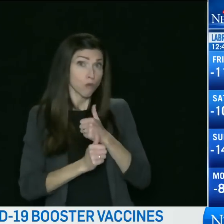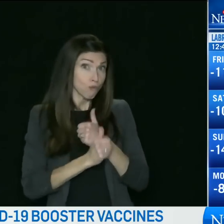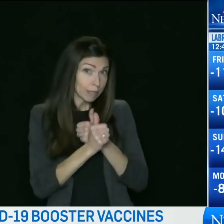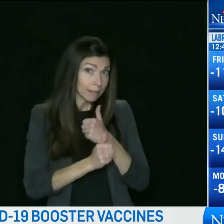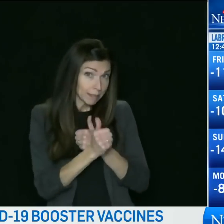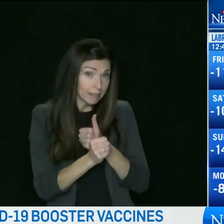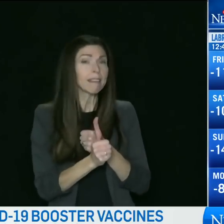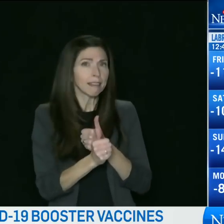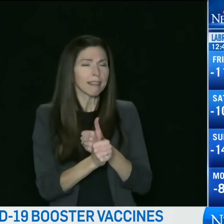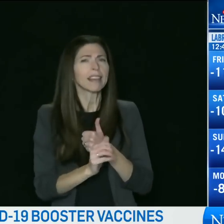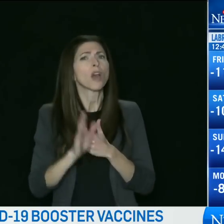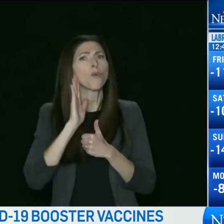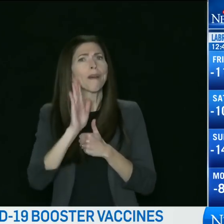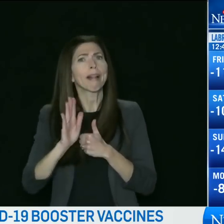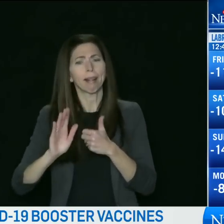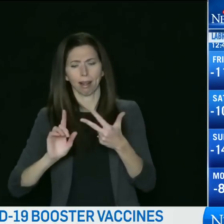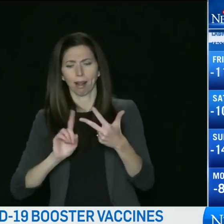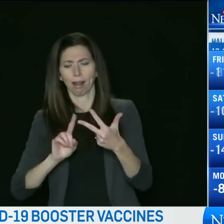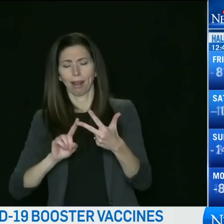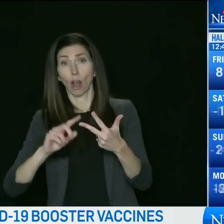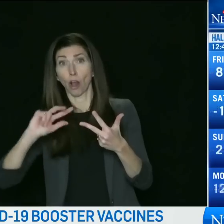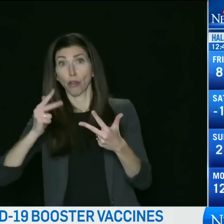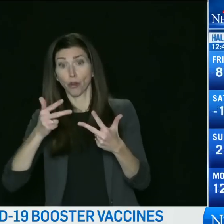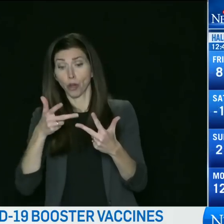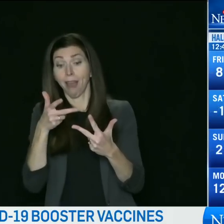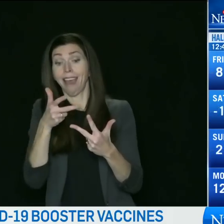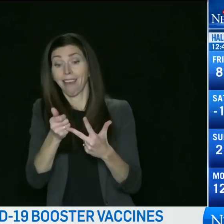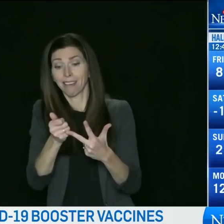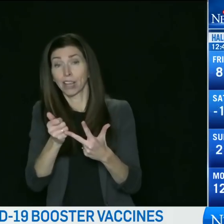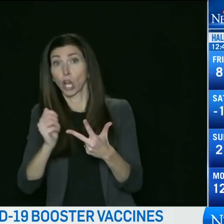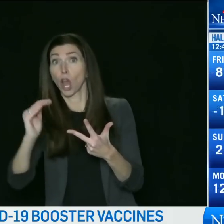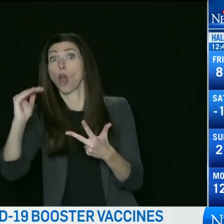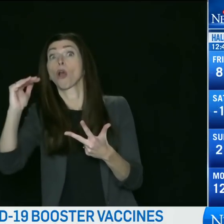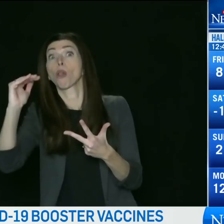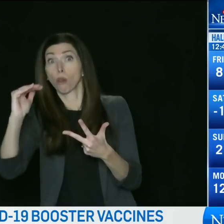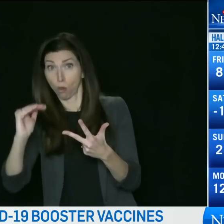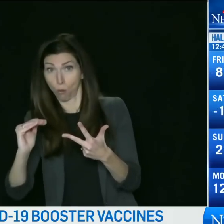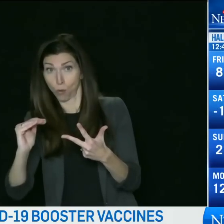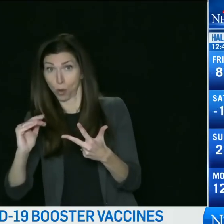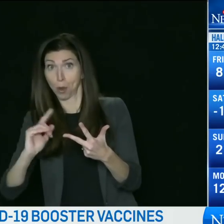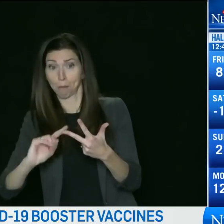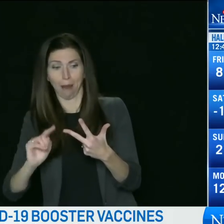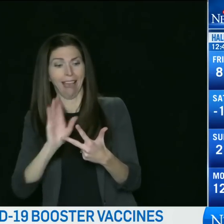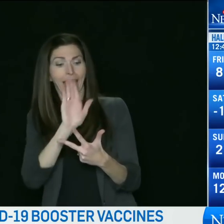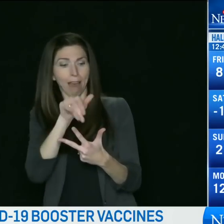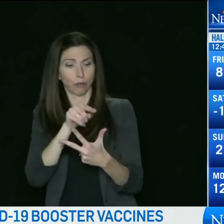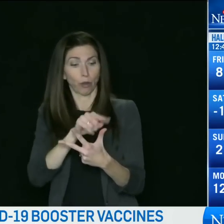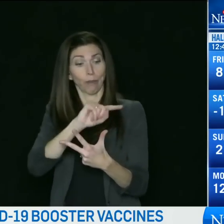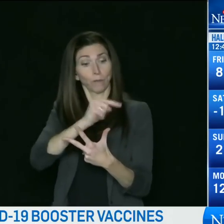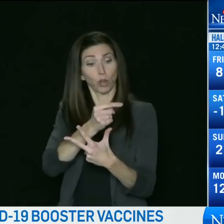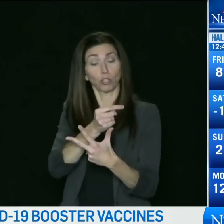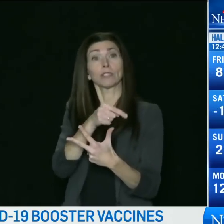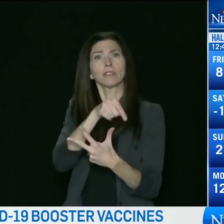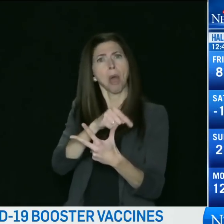RELEASED TODAY, IT SAYS THE RISK OF MYOCARDITIS AFTER THE BOOSTER IS LOWER THAN AFTER THE SECOND